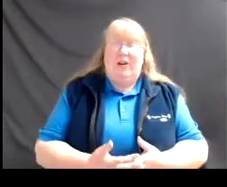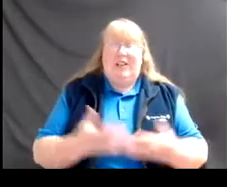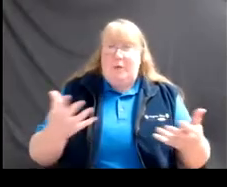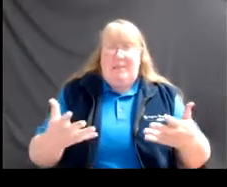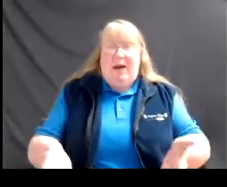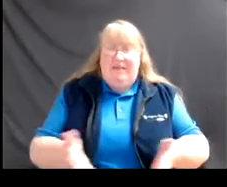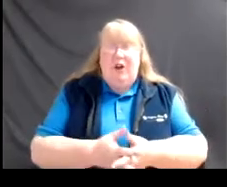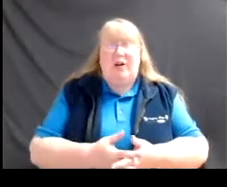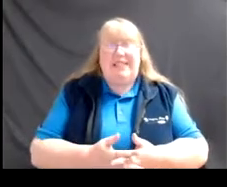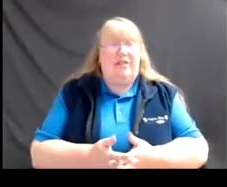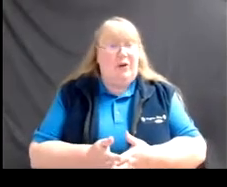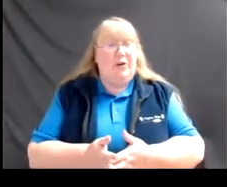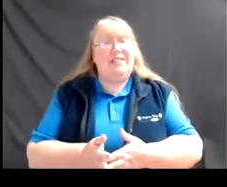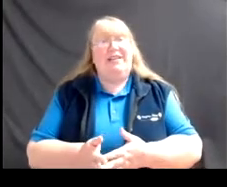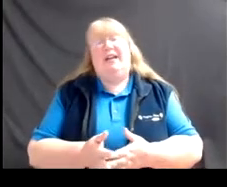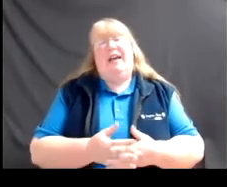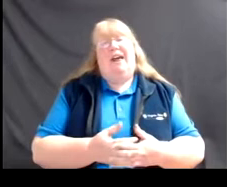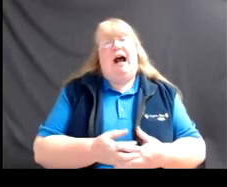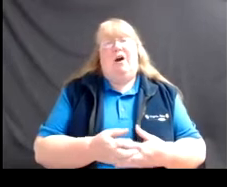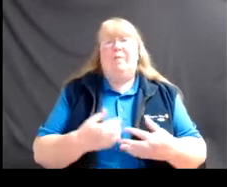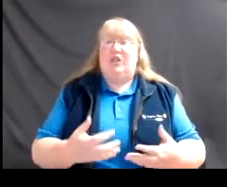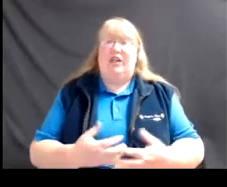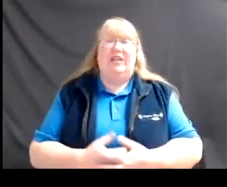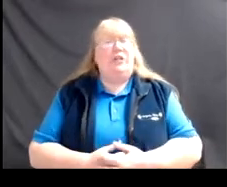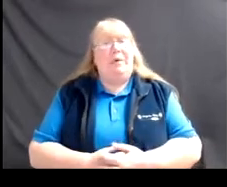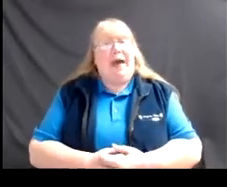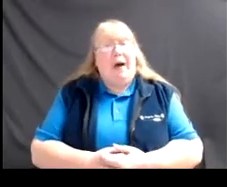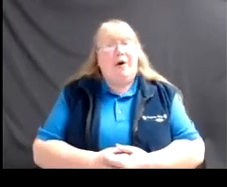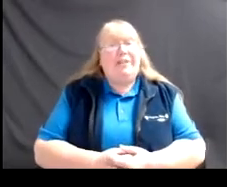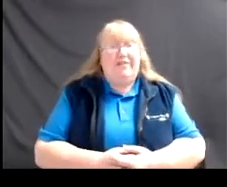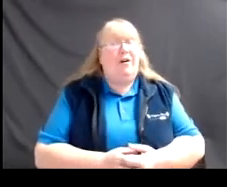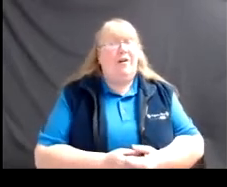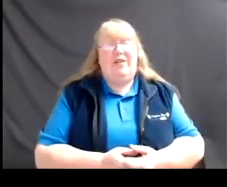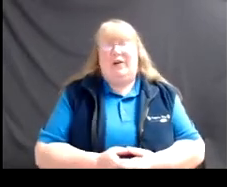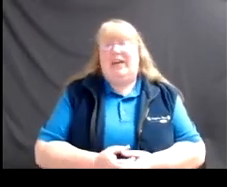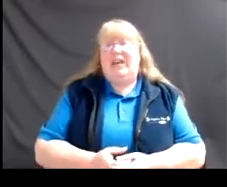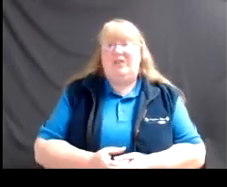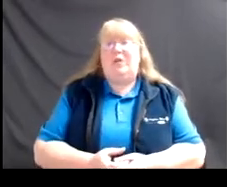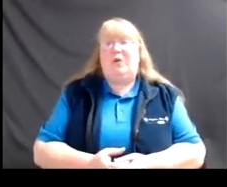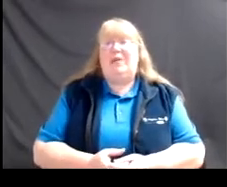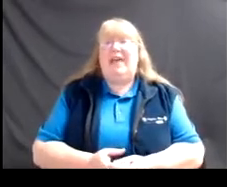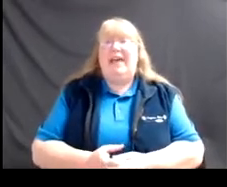A little bit about NVRC first. Our mission is to empower deaf and hard of hearing individuals